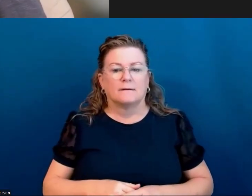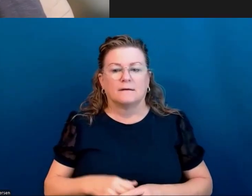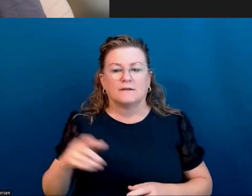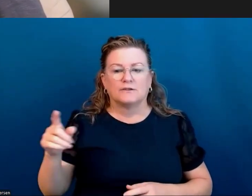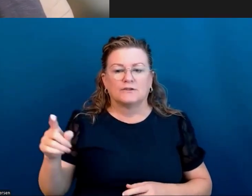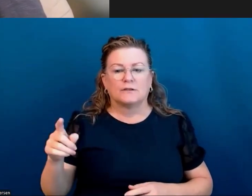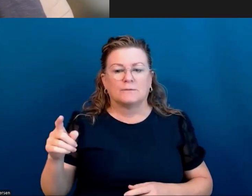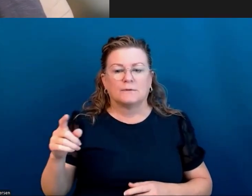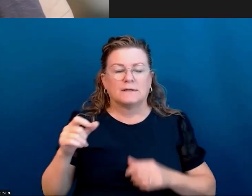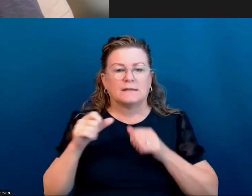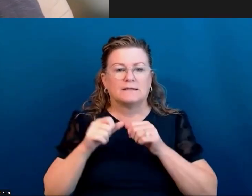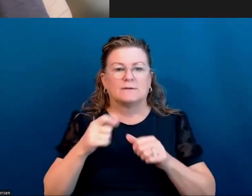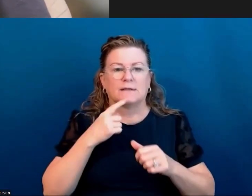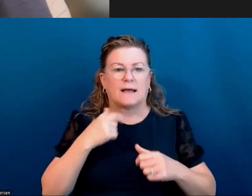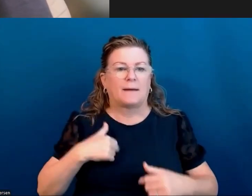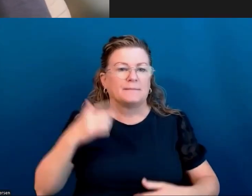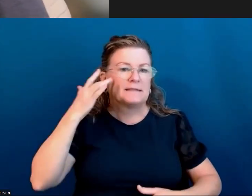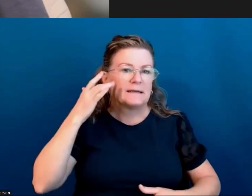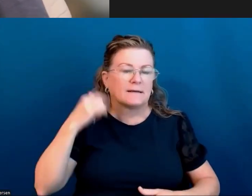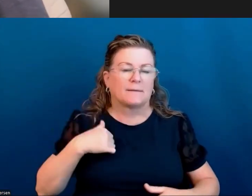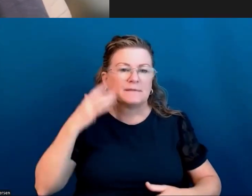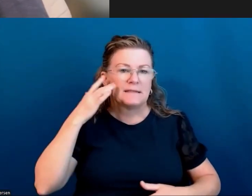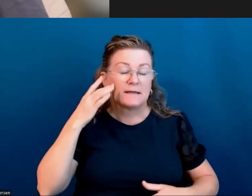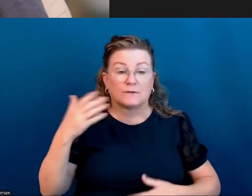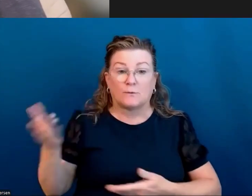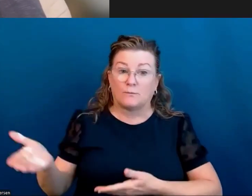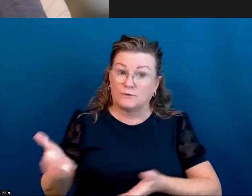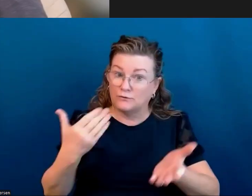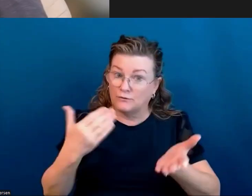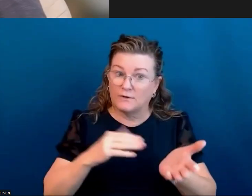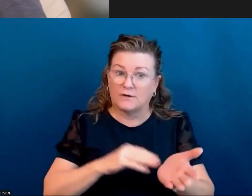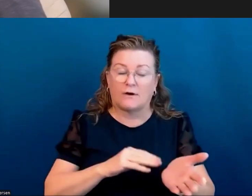would keep saying I'm sick. And so I took her to the doctor. She